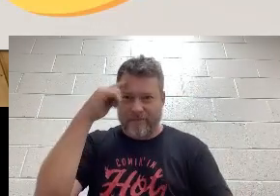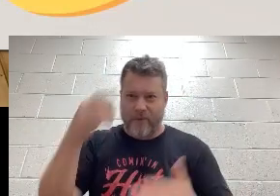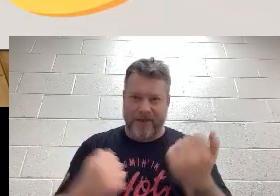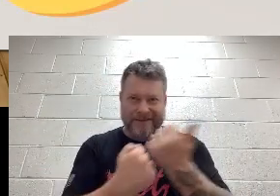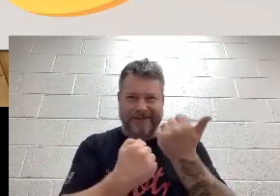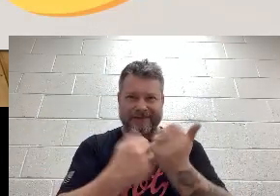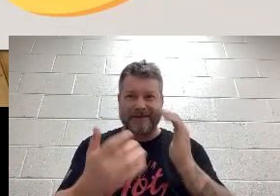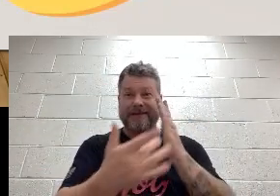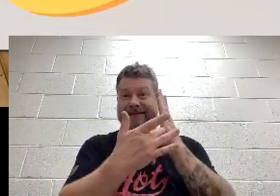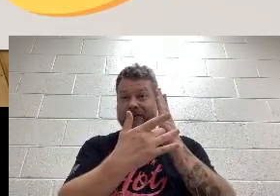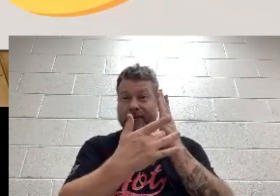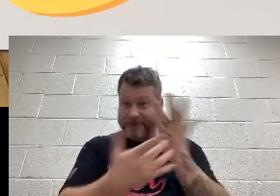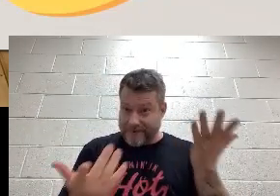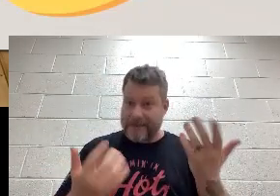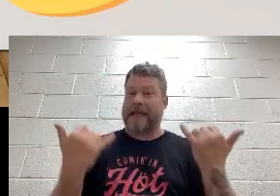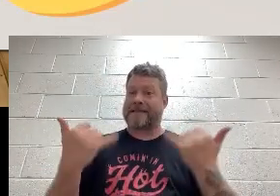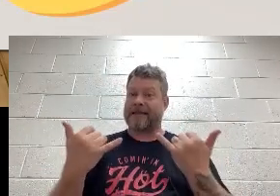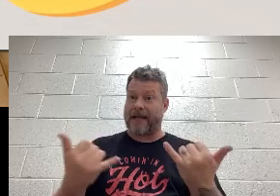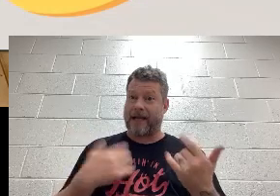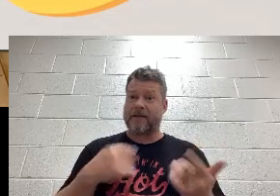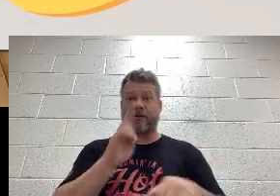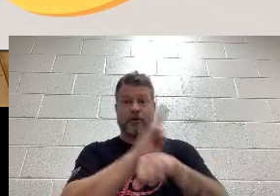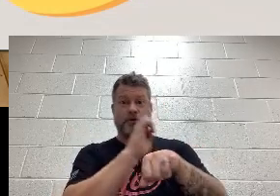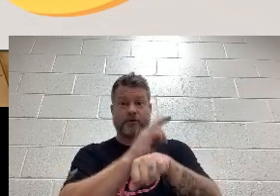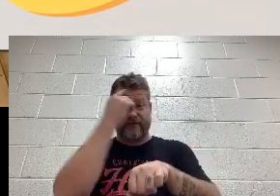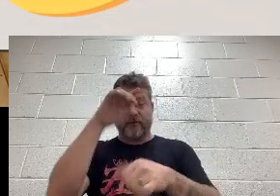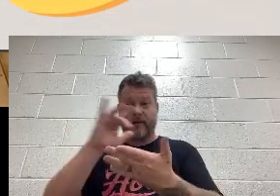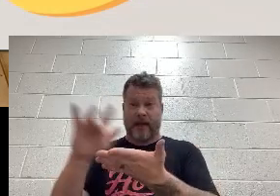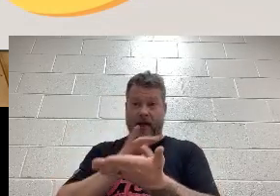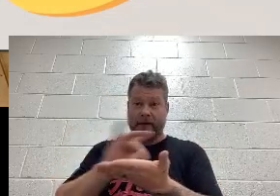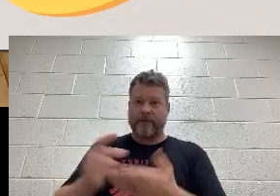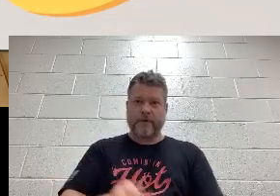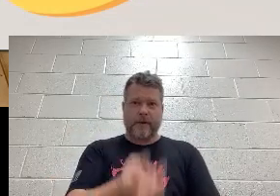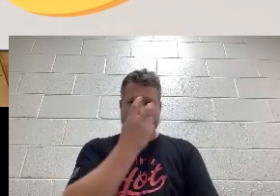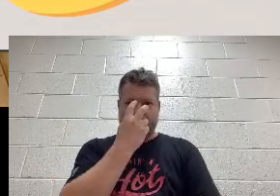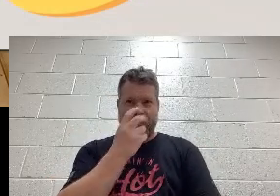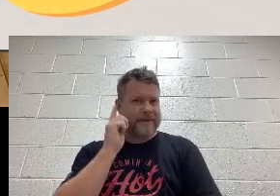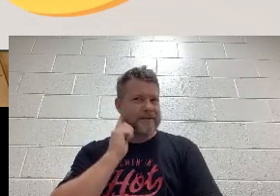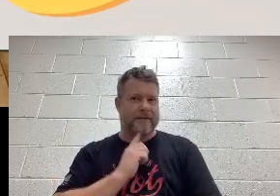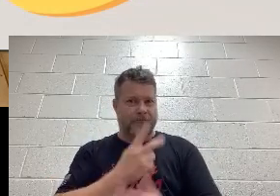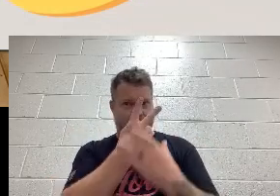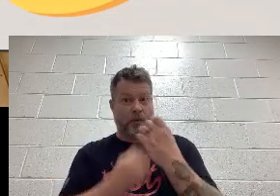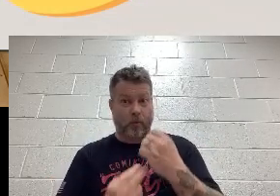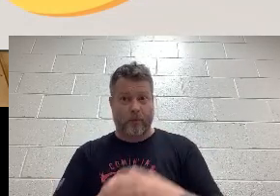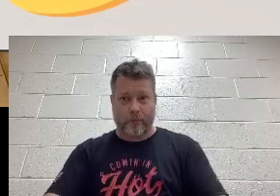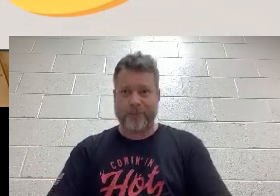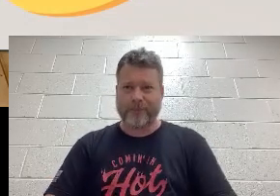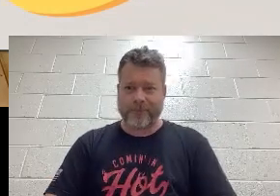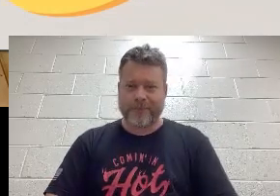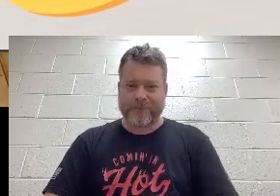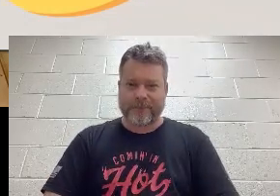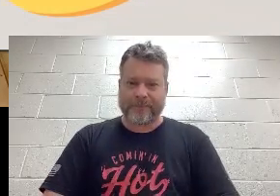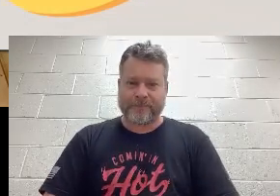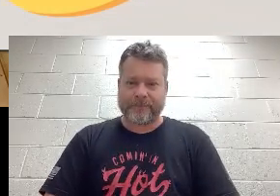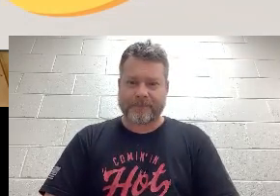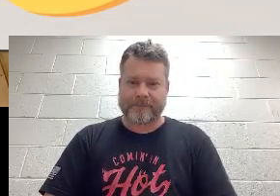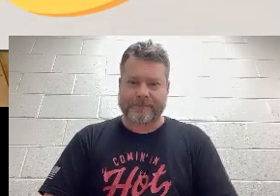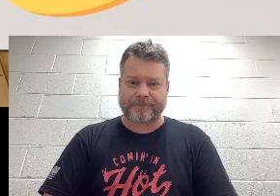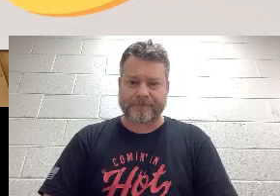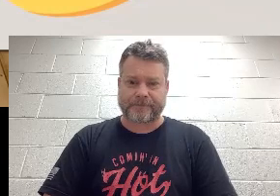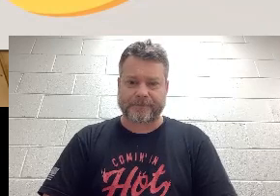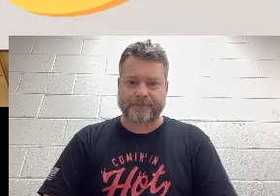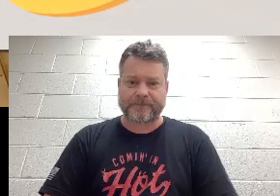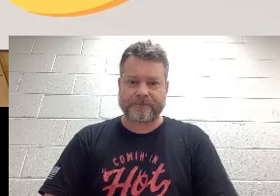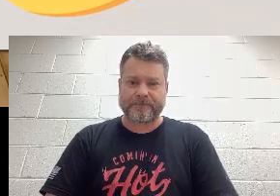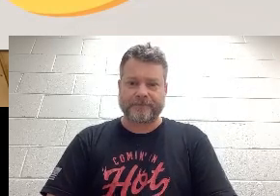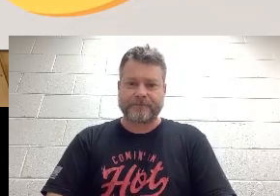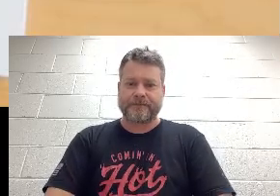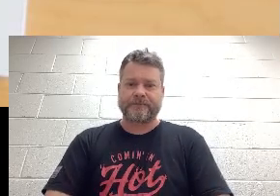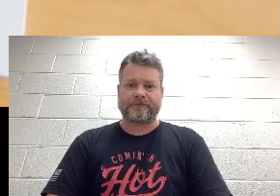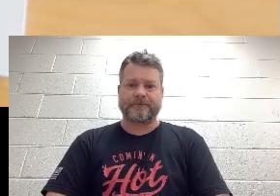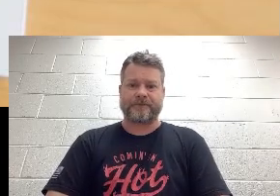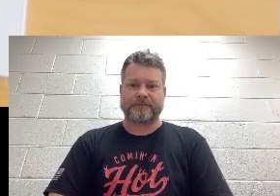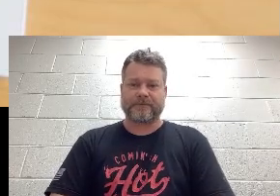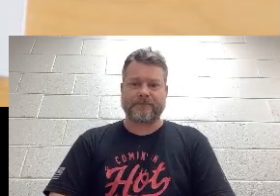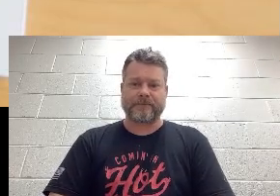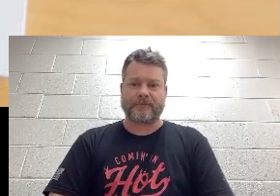Today I will be demonstrating the uses for an iPad for the Blind and the Deaf.